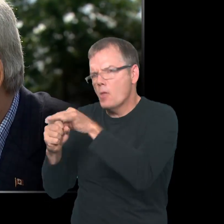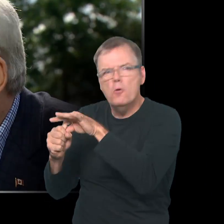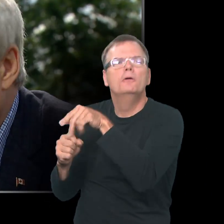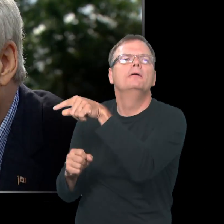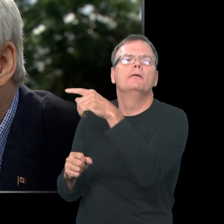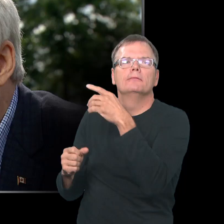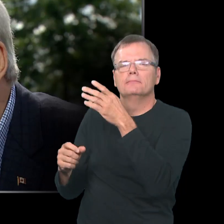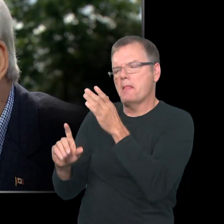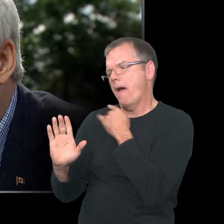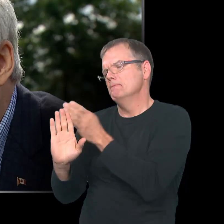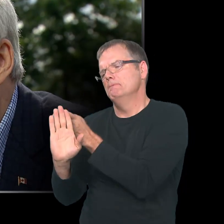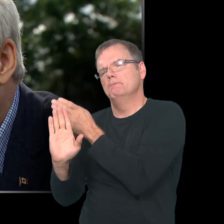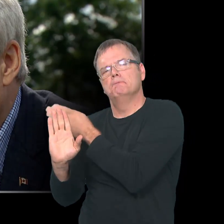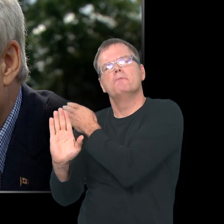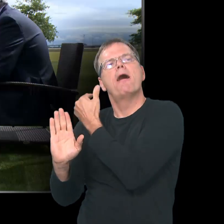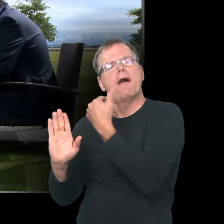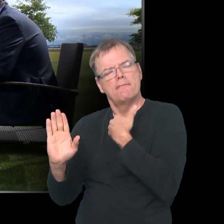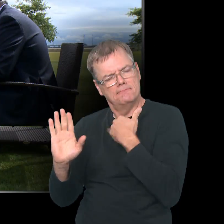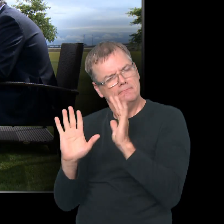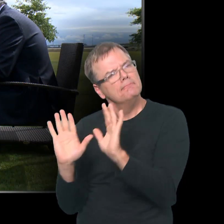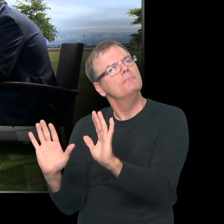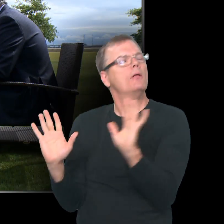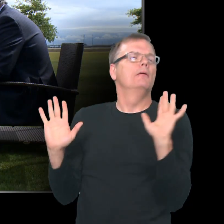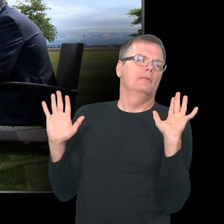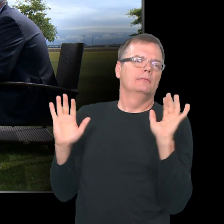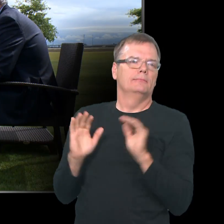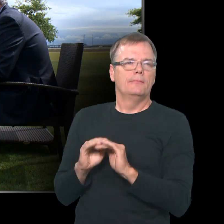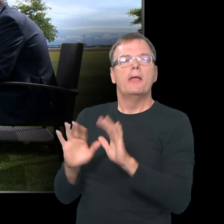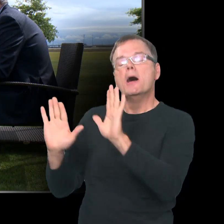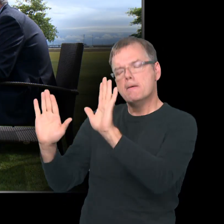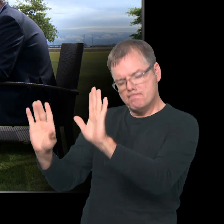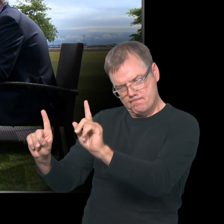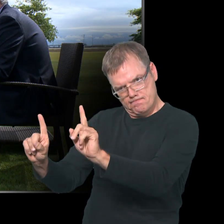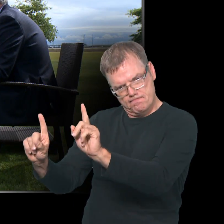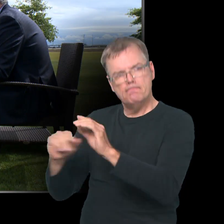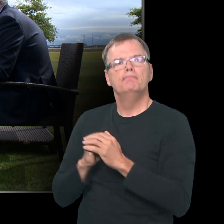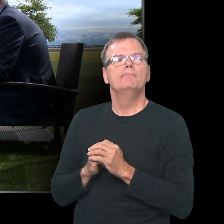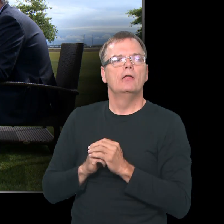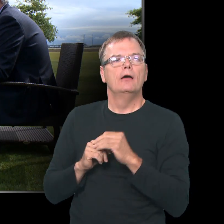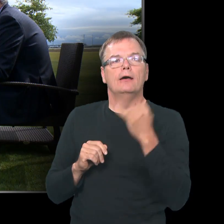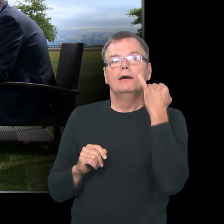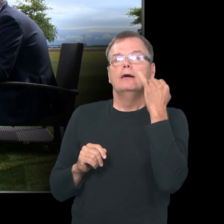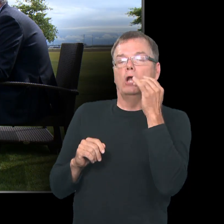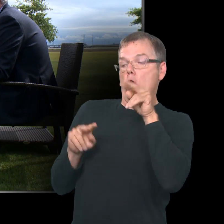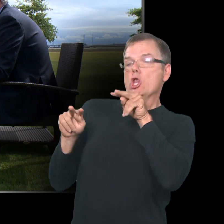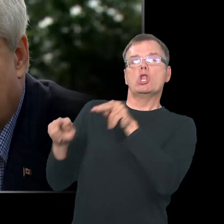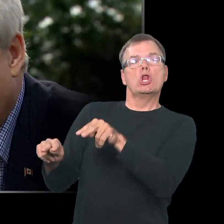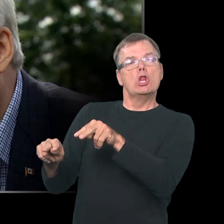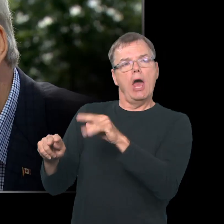appointed by me or others. I think it's a reflection on the institution. Look, I'd say in other cases,